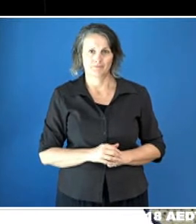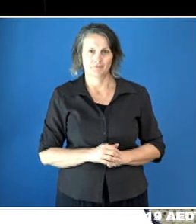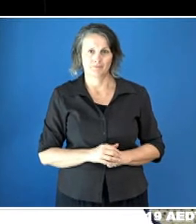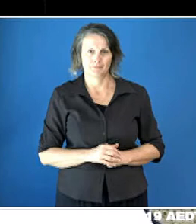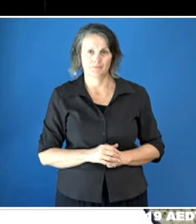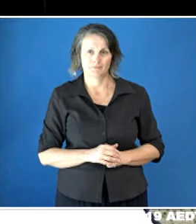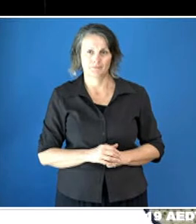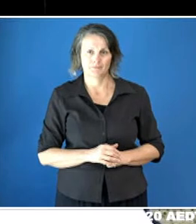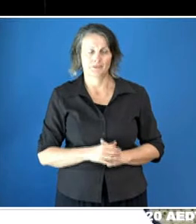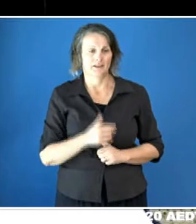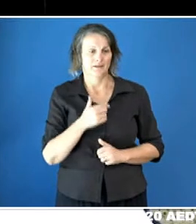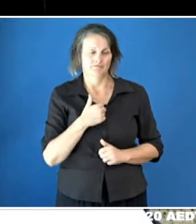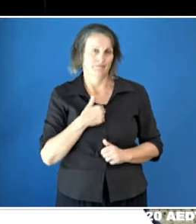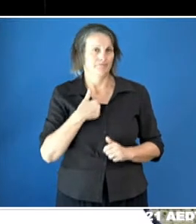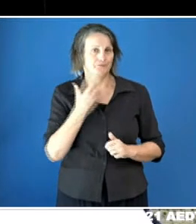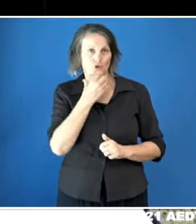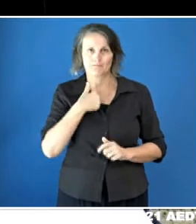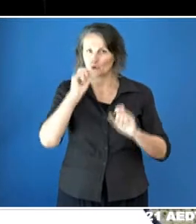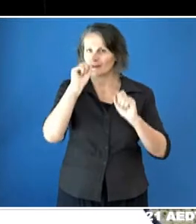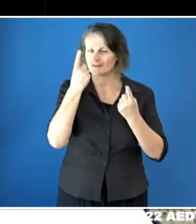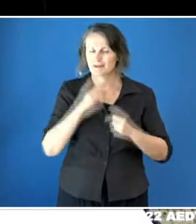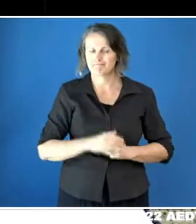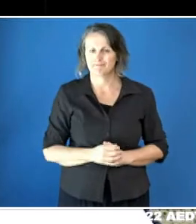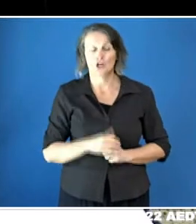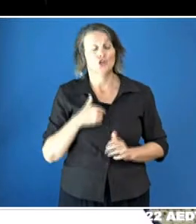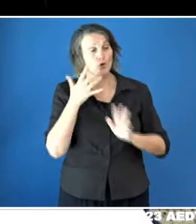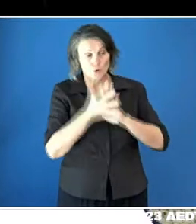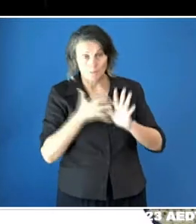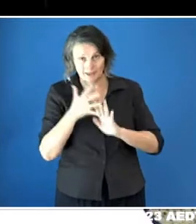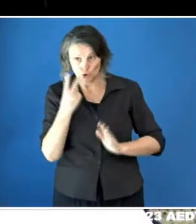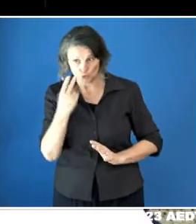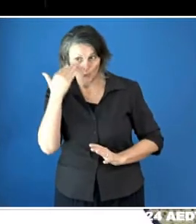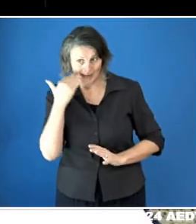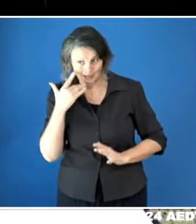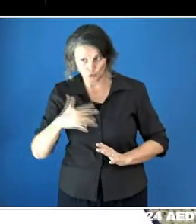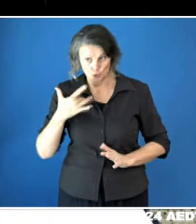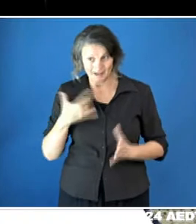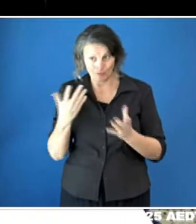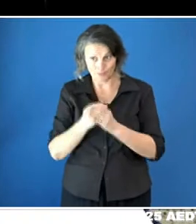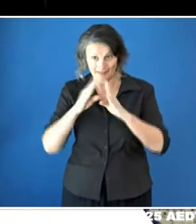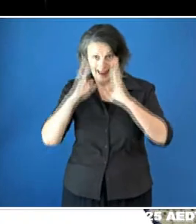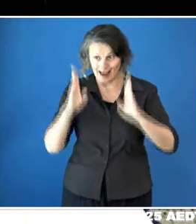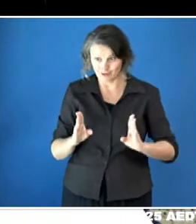Can I ask you, so the two ladies who you now live with, it sounds like a house full of craft.